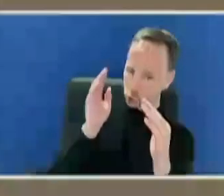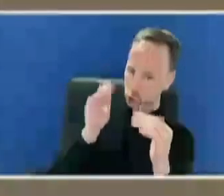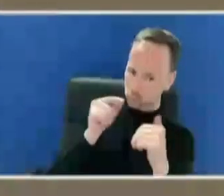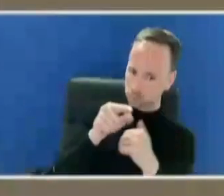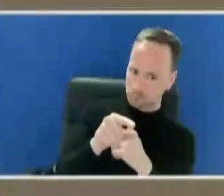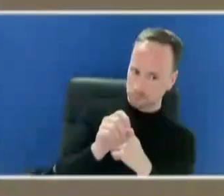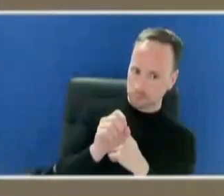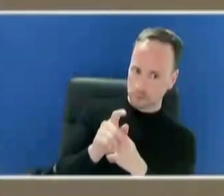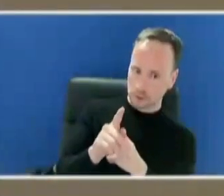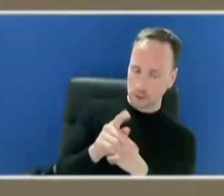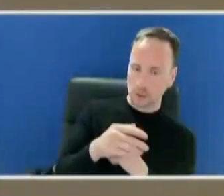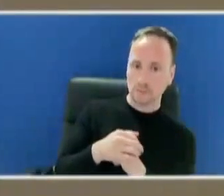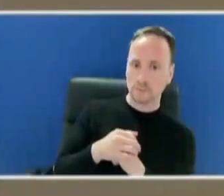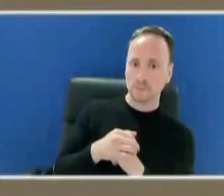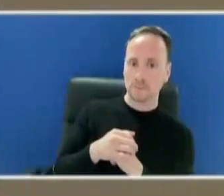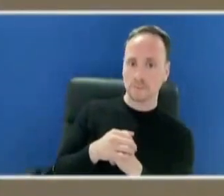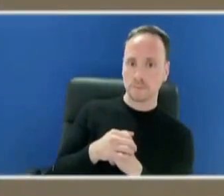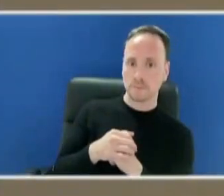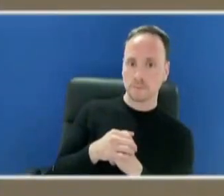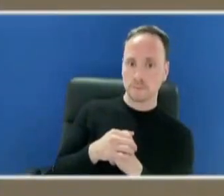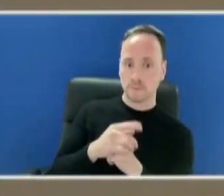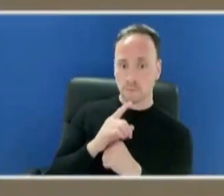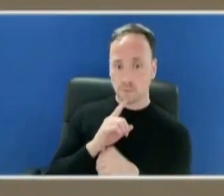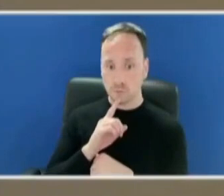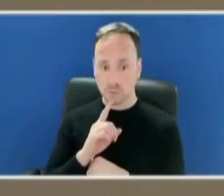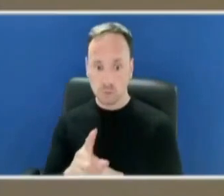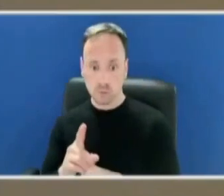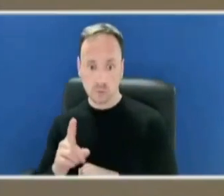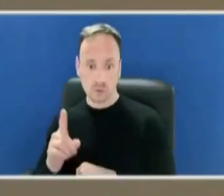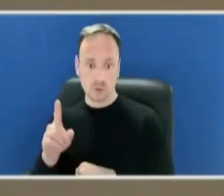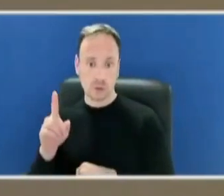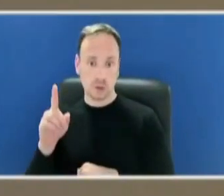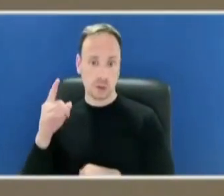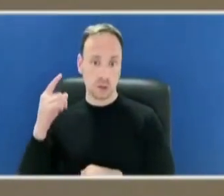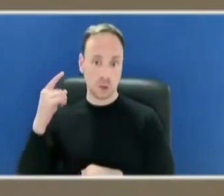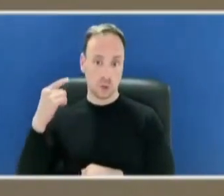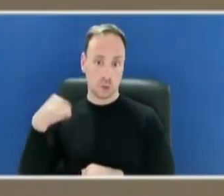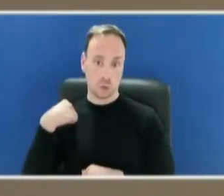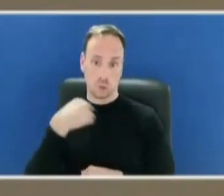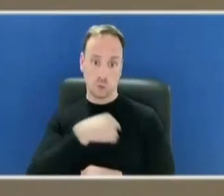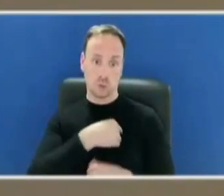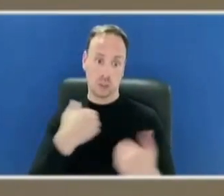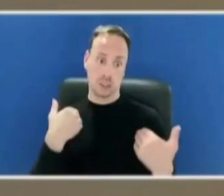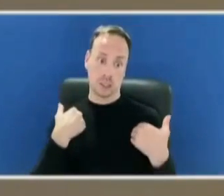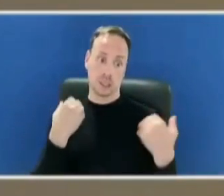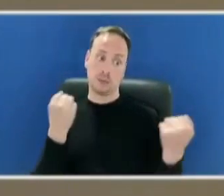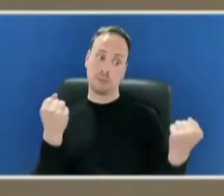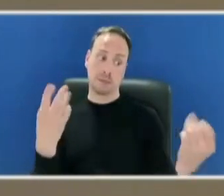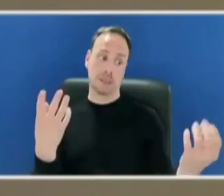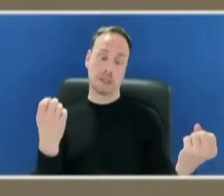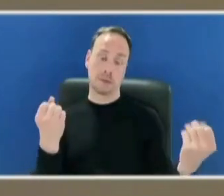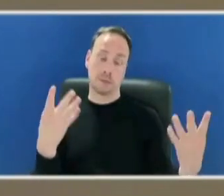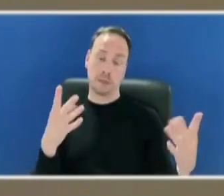we put y'all through the ringer because we had lots of questions and I wanna thank.